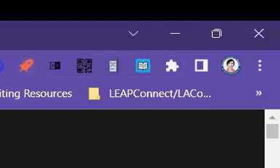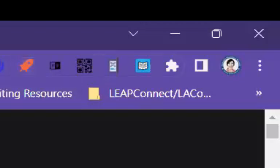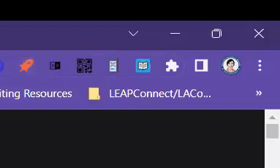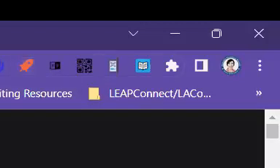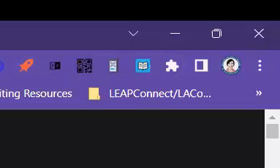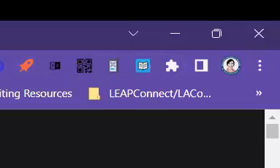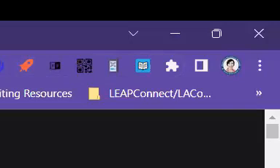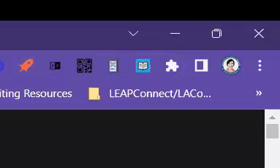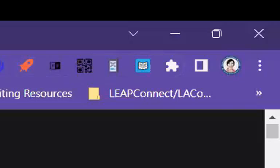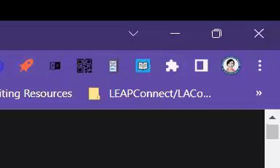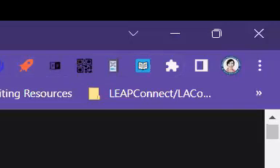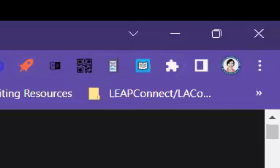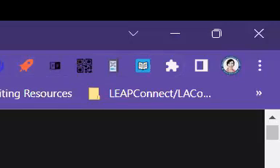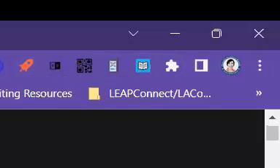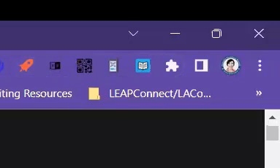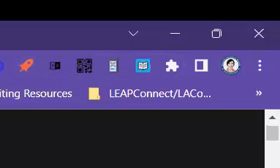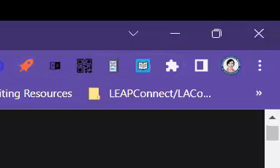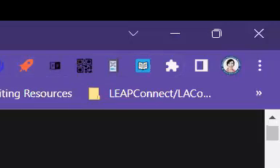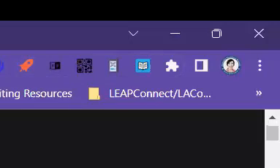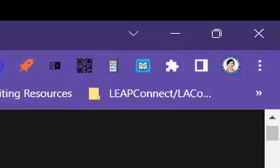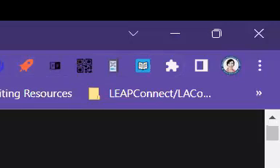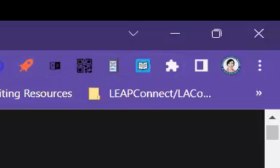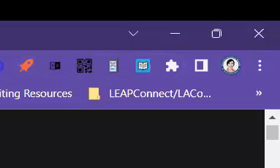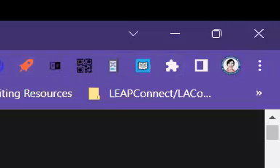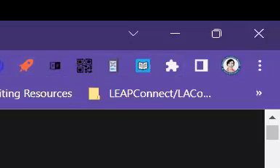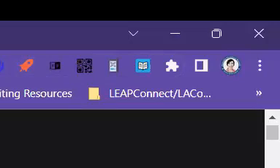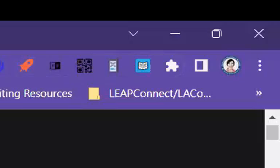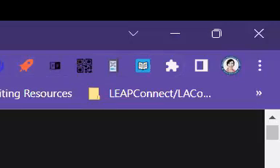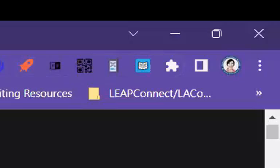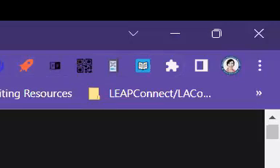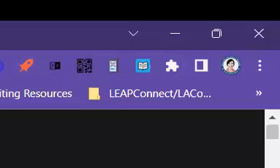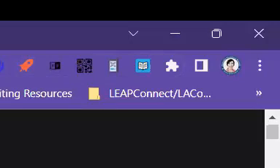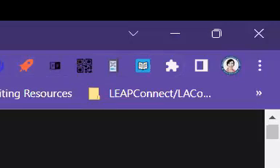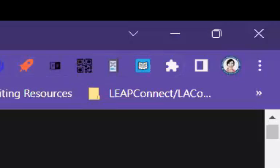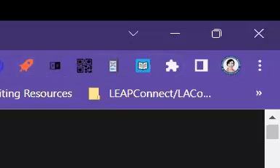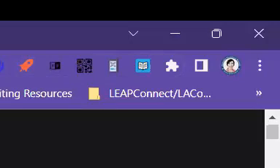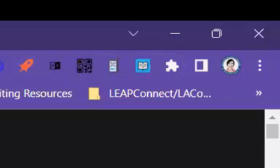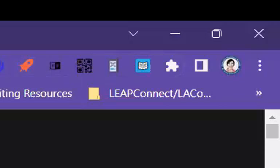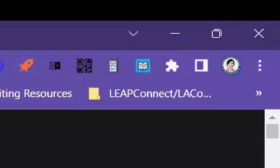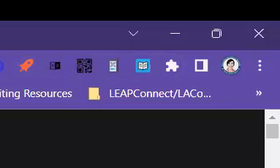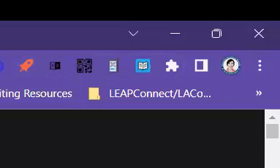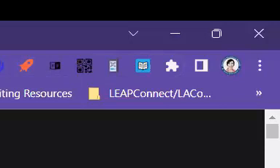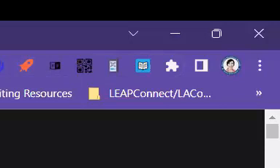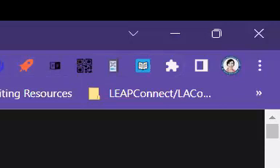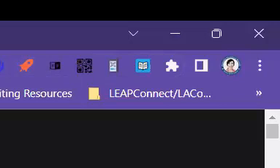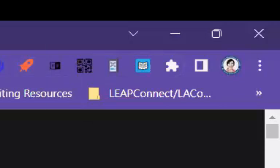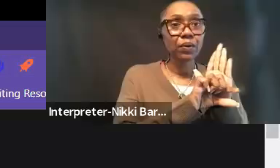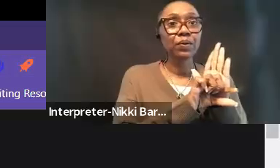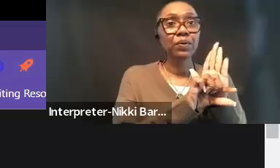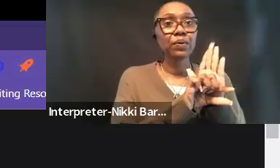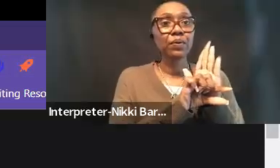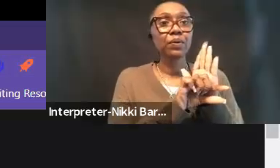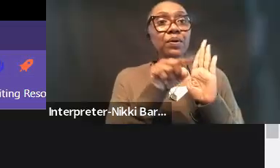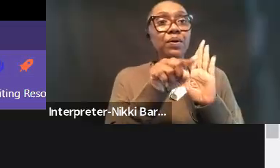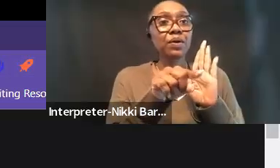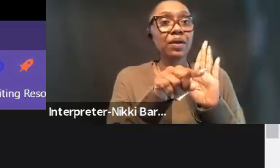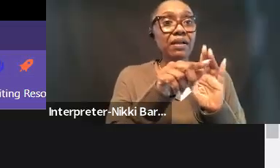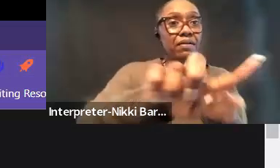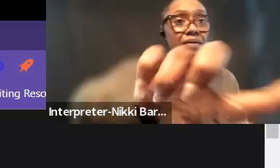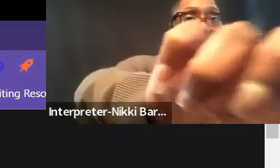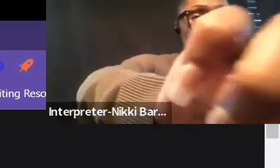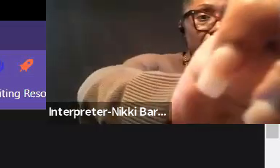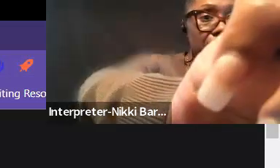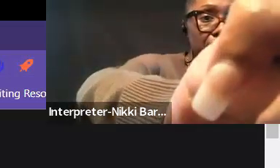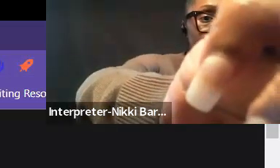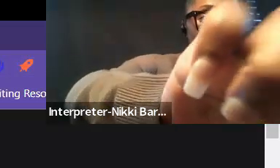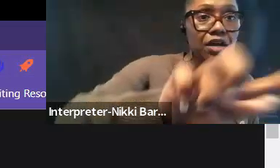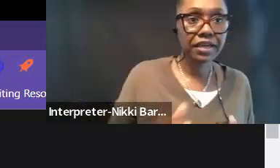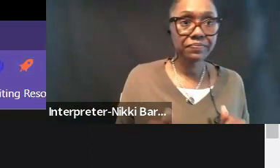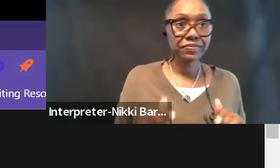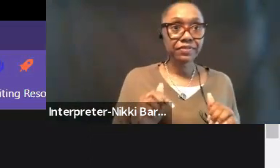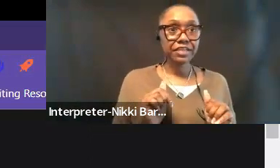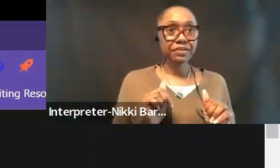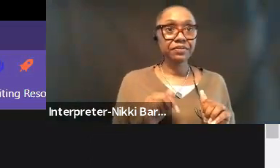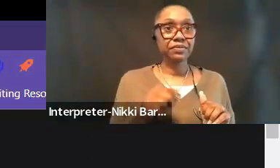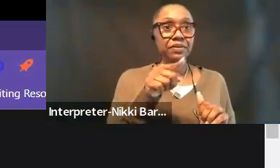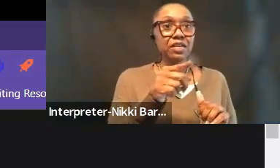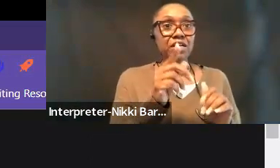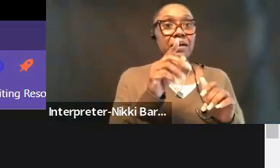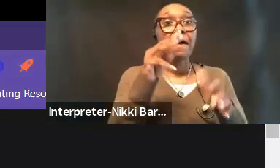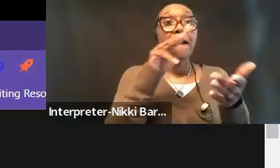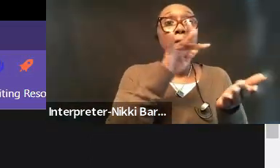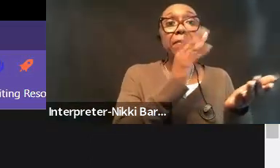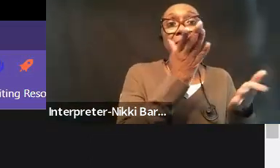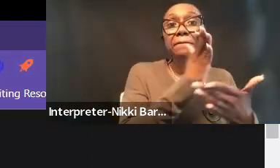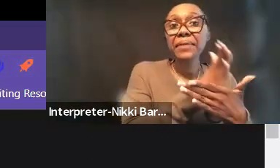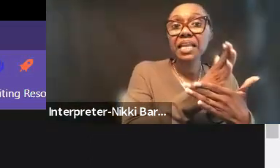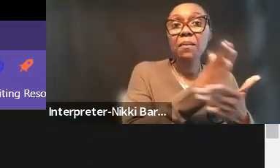It gives me some features that I could make the text with a different background. If I go into this right here, I could say I want it large, medium or small tech size.